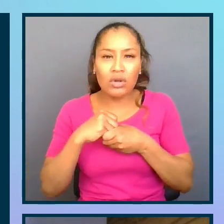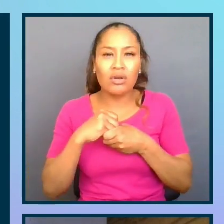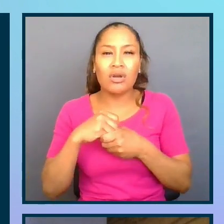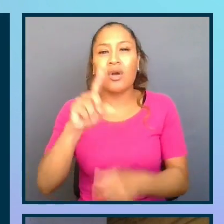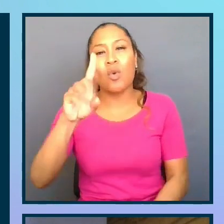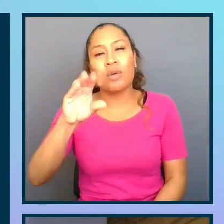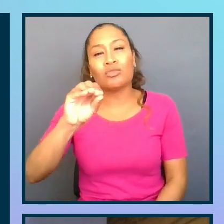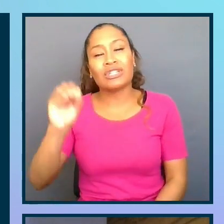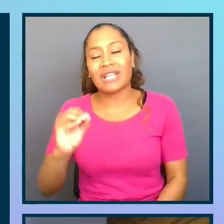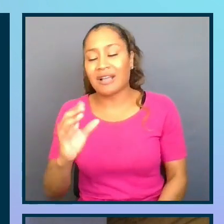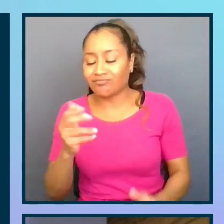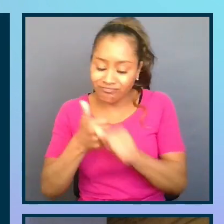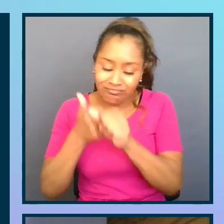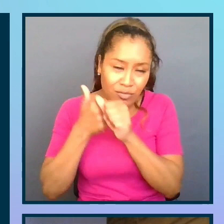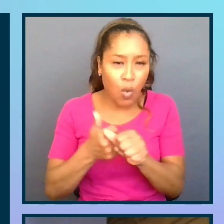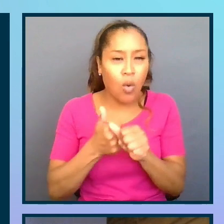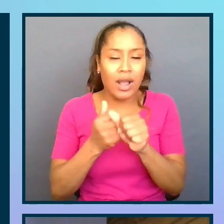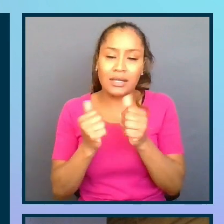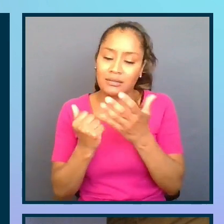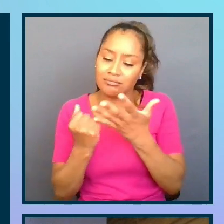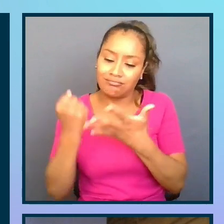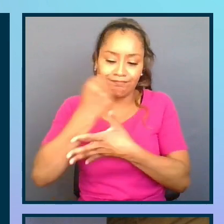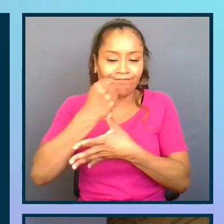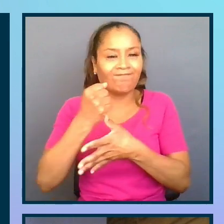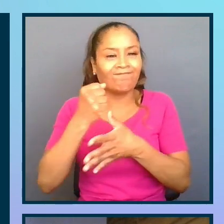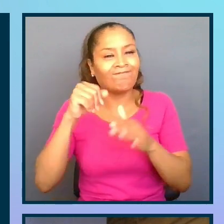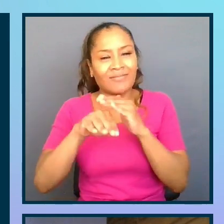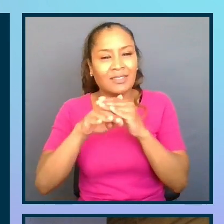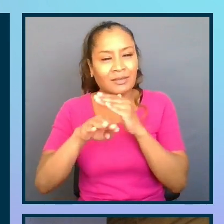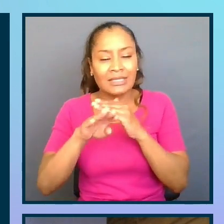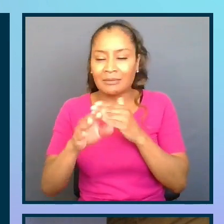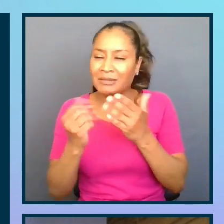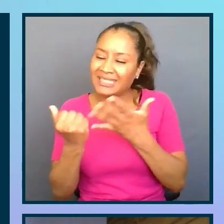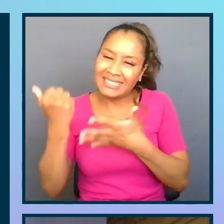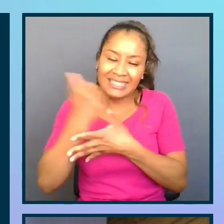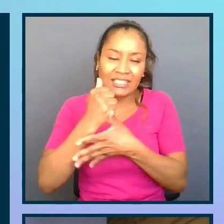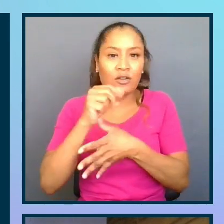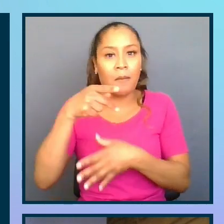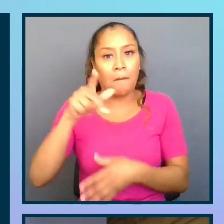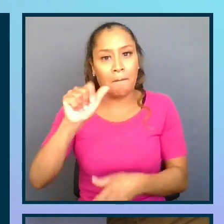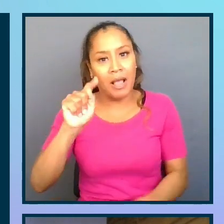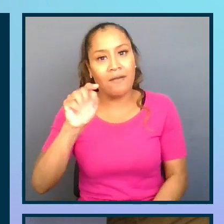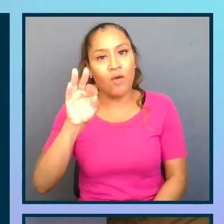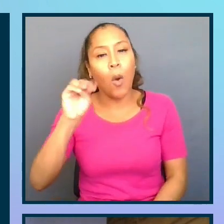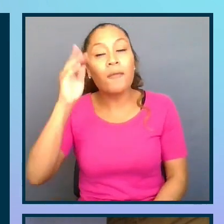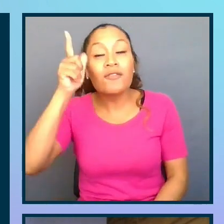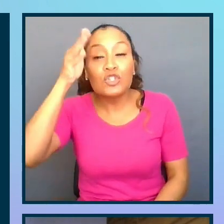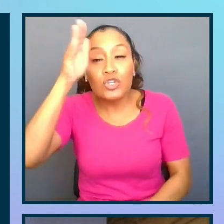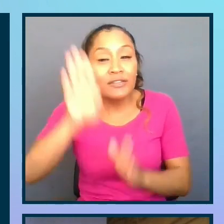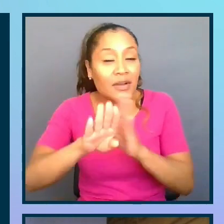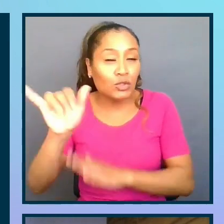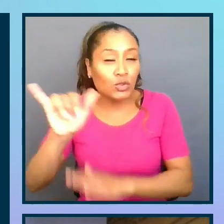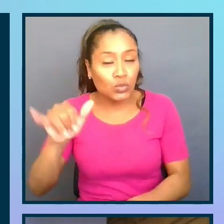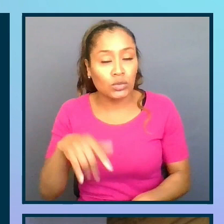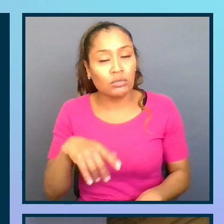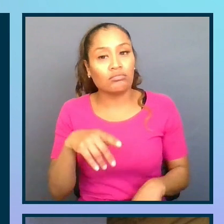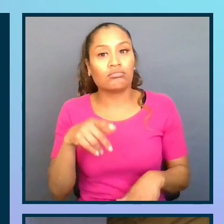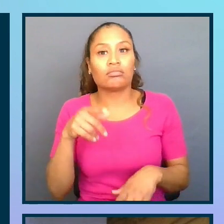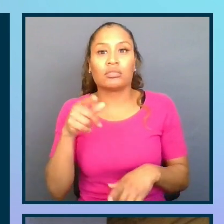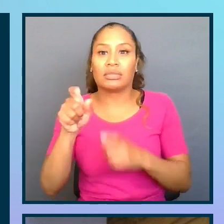with keeping accessibility, right at the forefront of platform feature development. It's called out specifically in our spec.